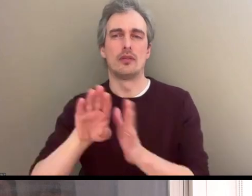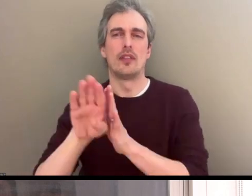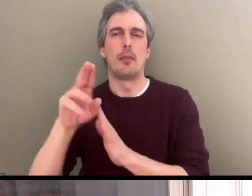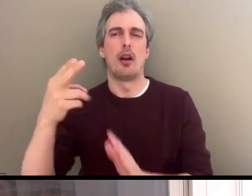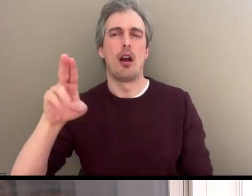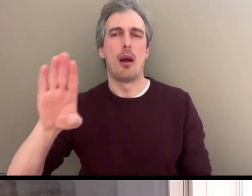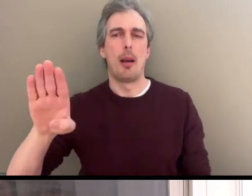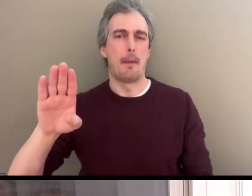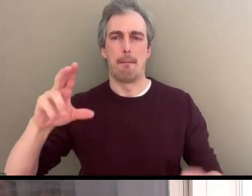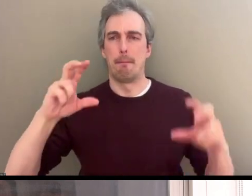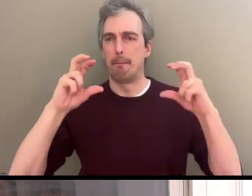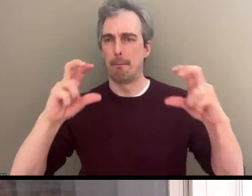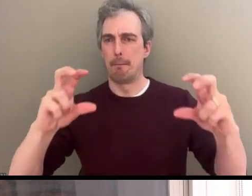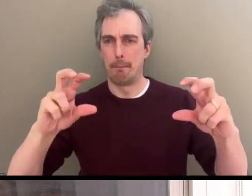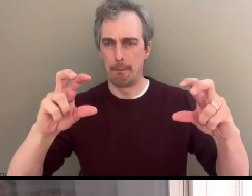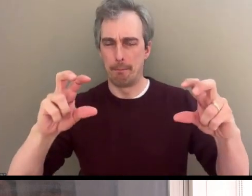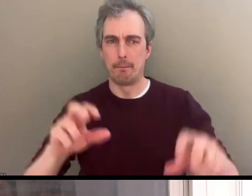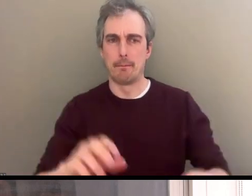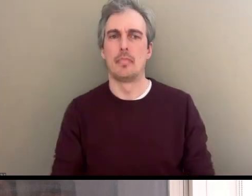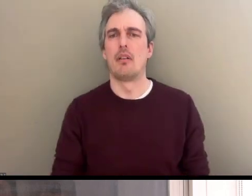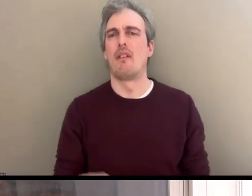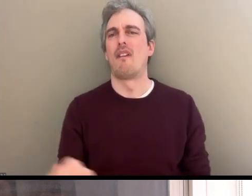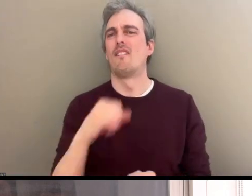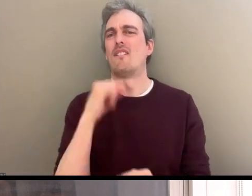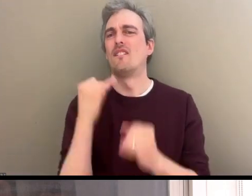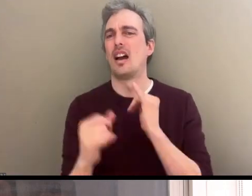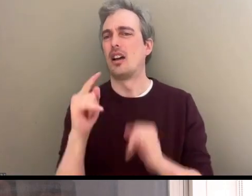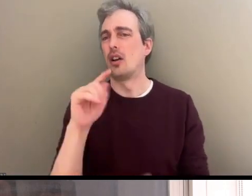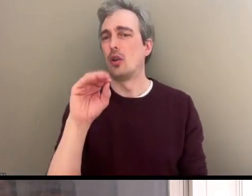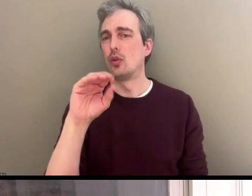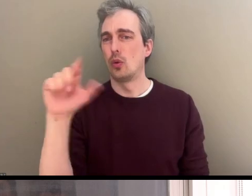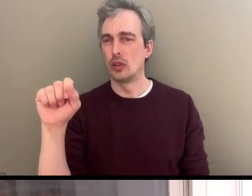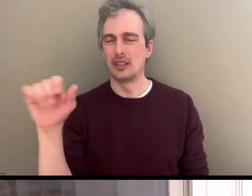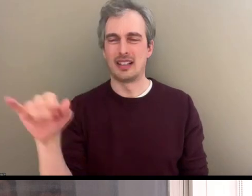And they fit into this last box, namely reviewing pull requests, post commits.